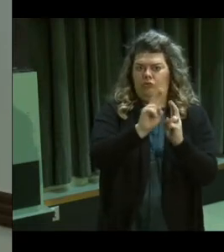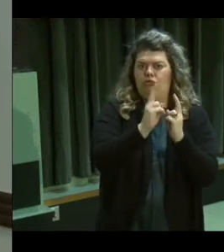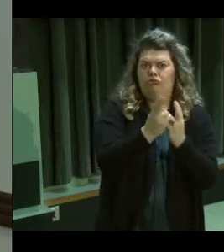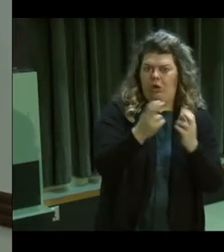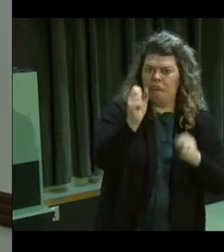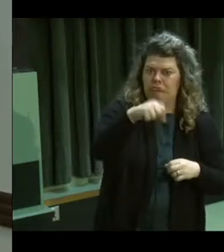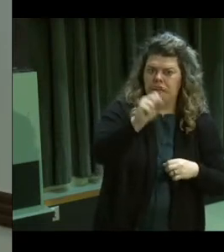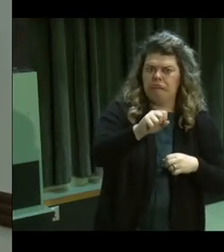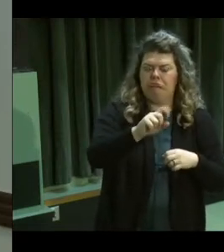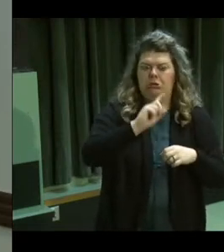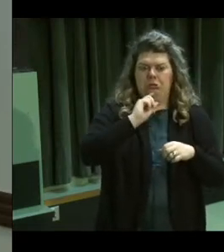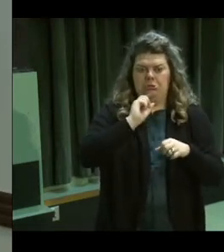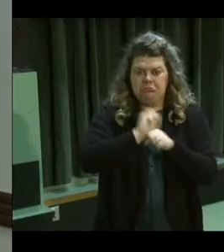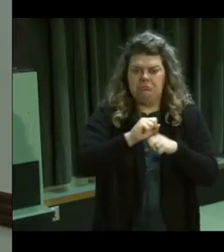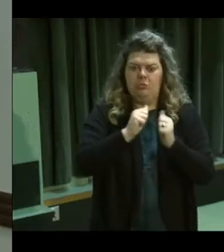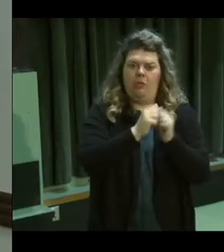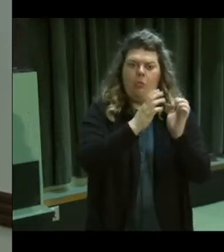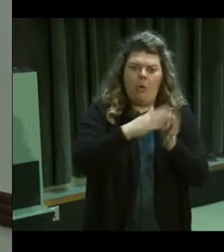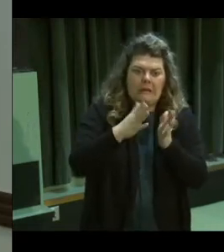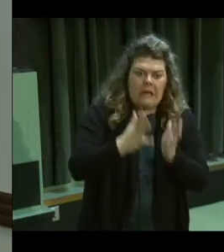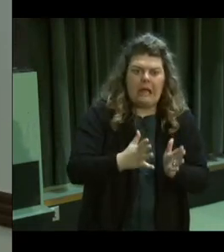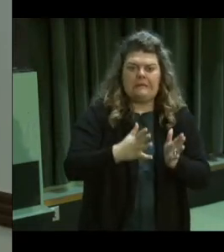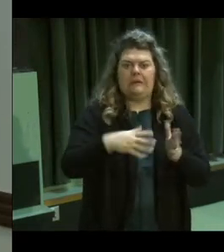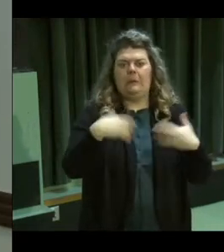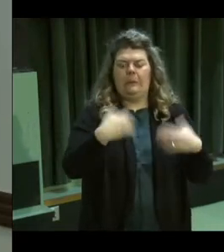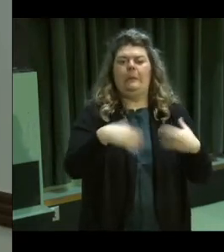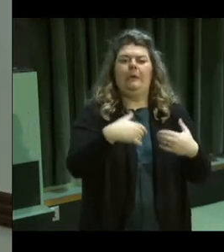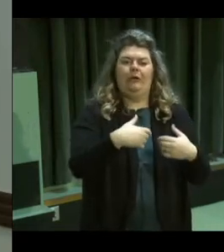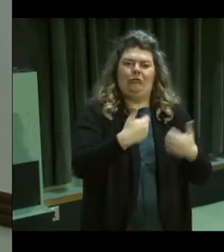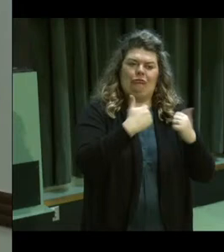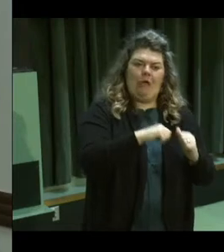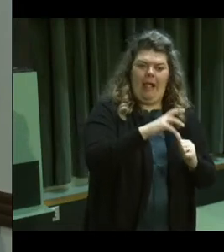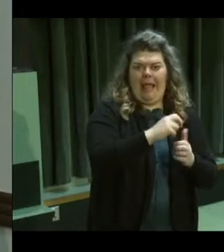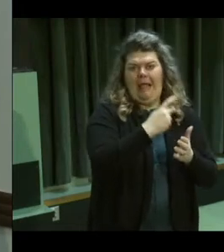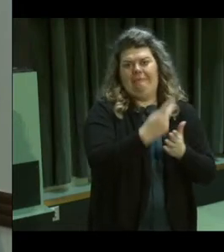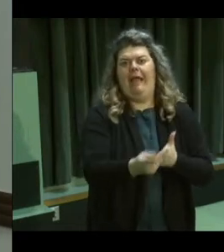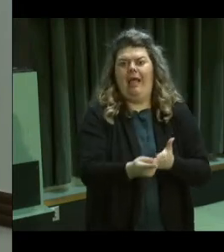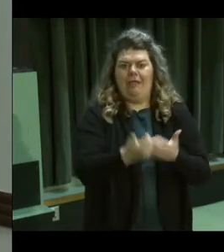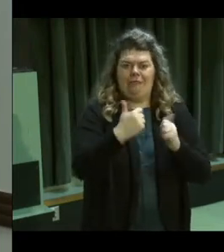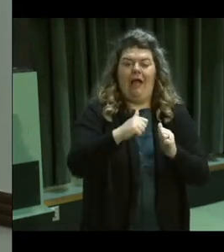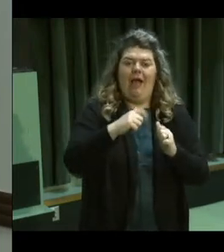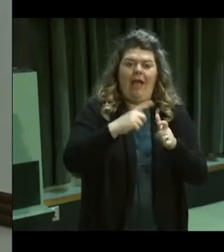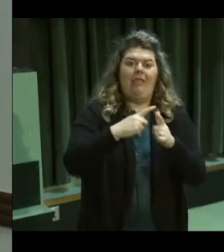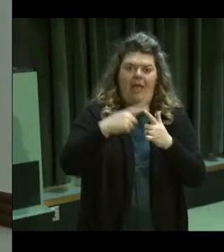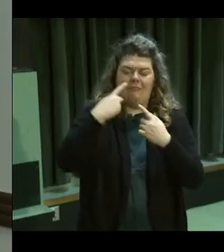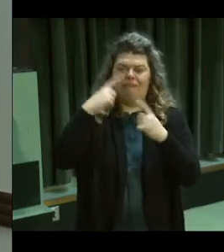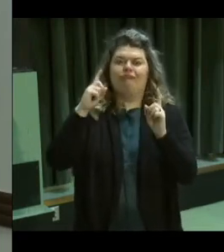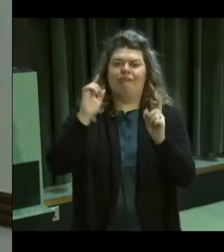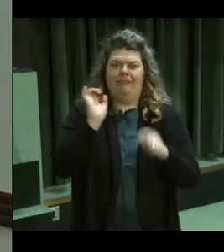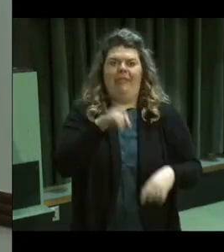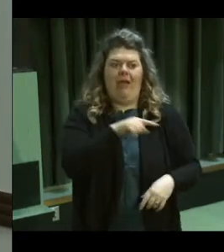know, incredible organizing and